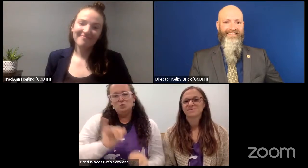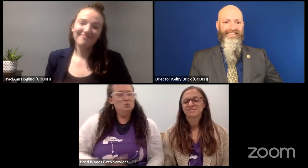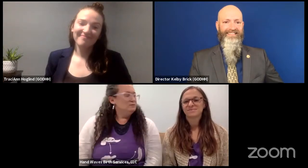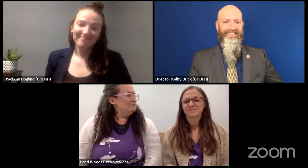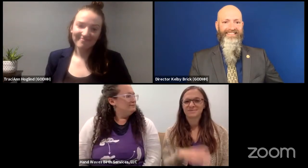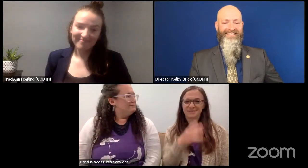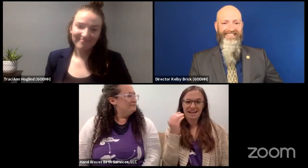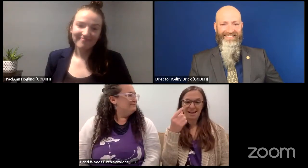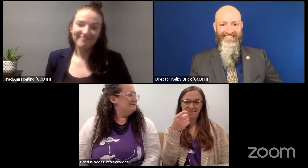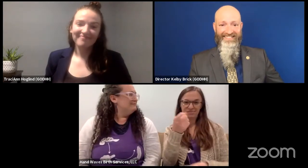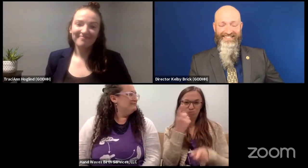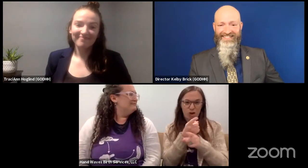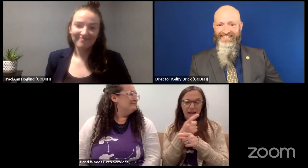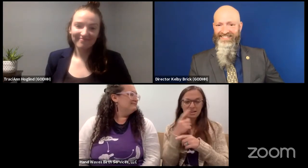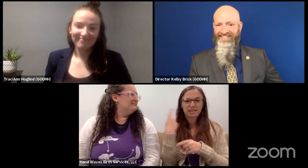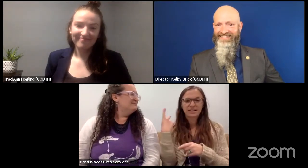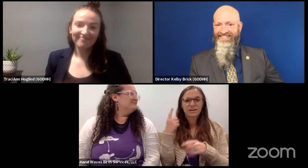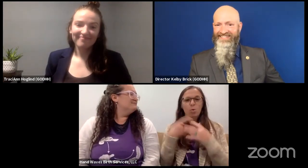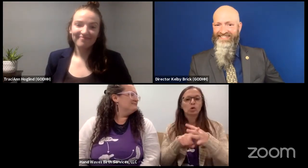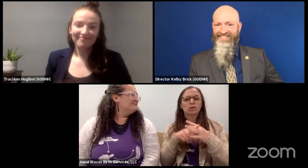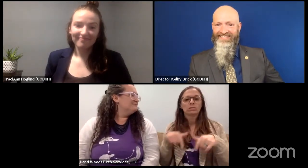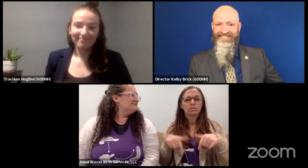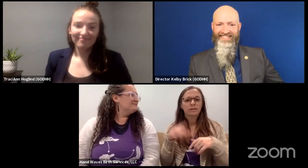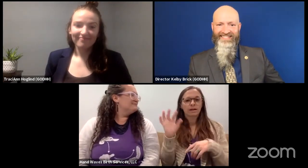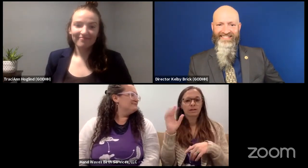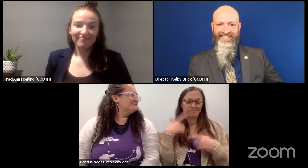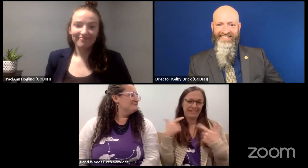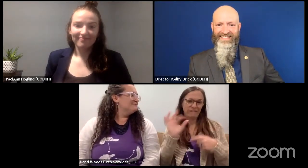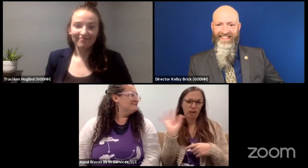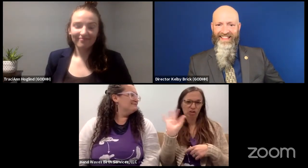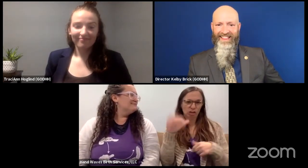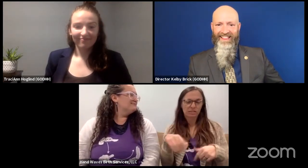very rich journey and it's an honor for us to be part of that.